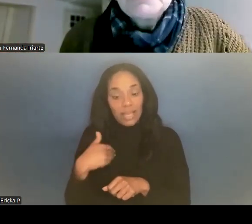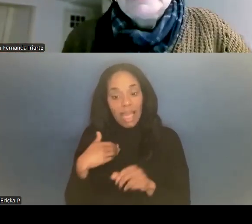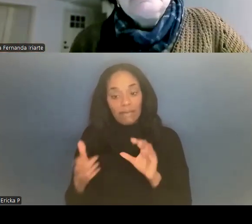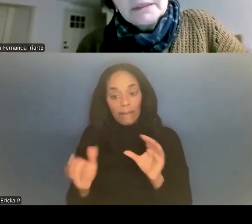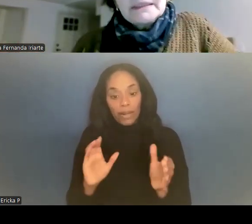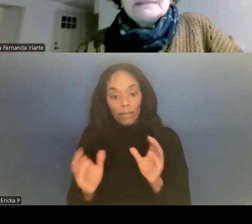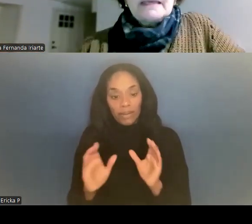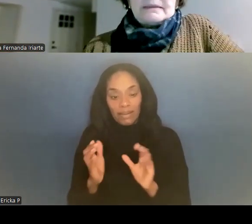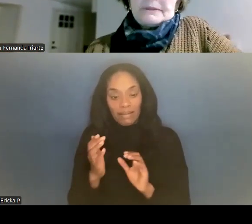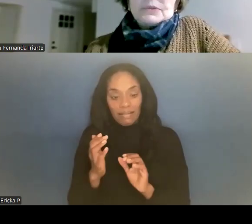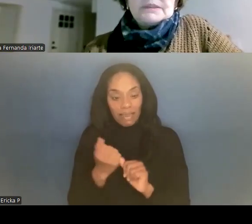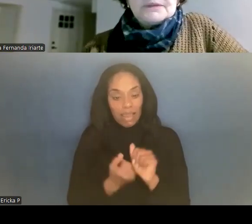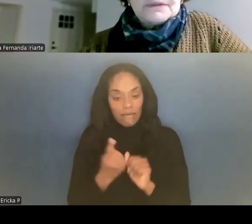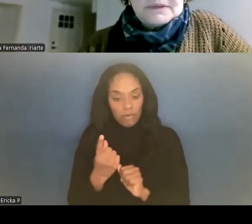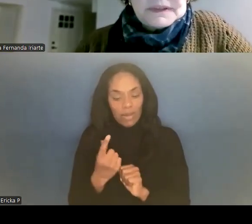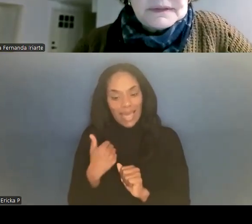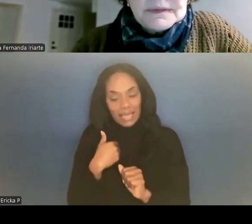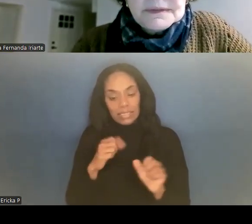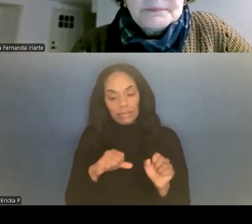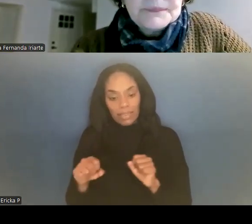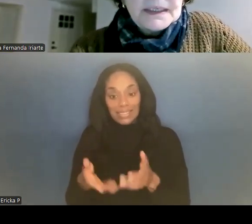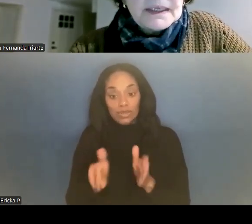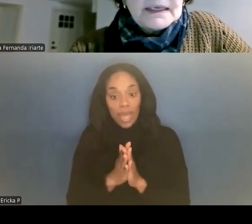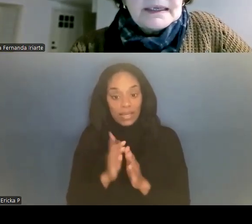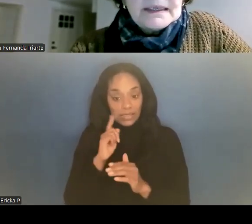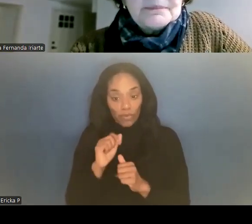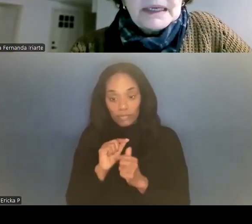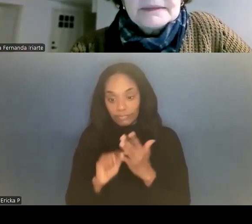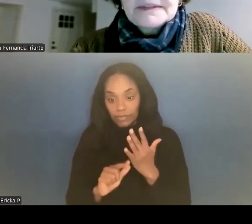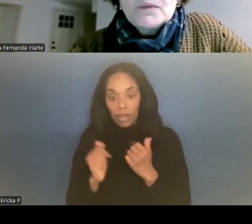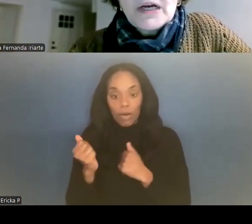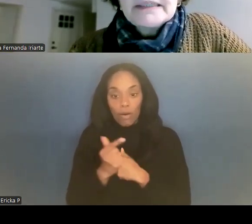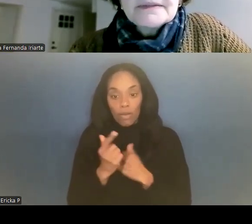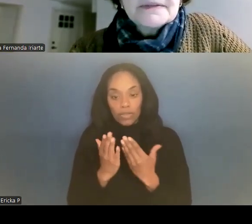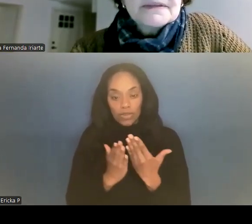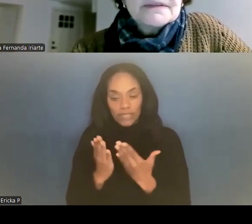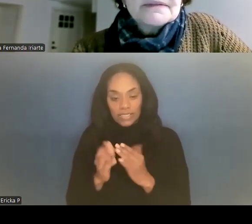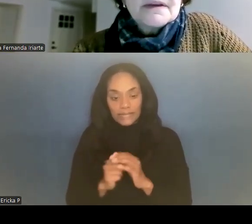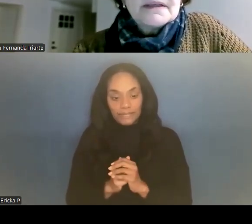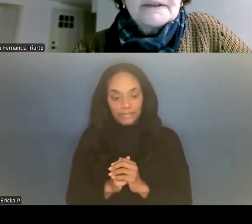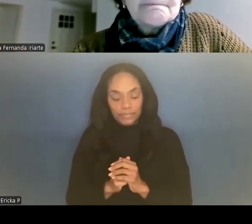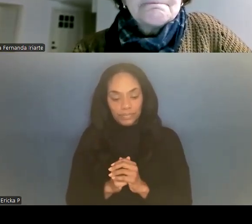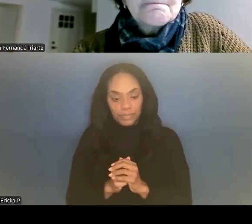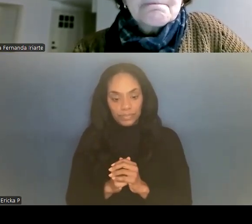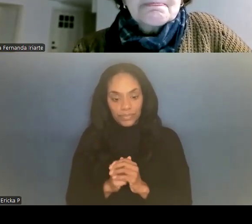the ability to ask for all of the services. And state wideness is